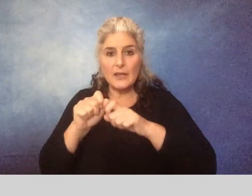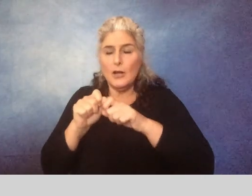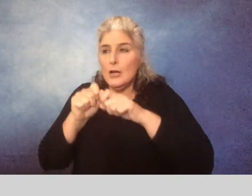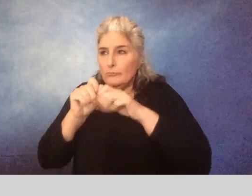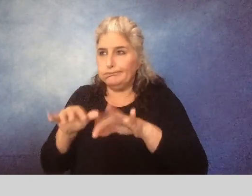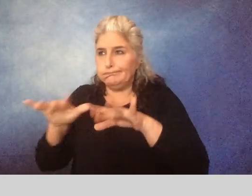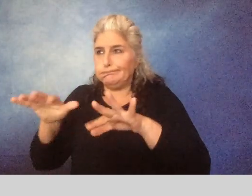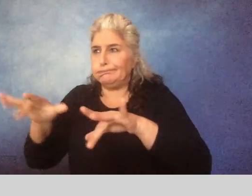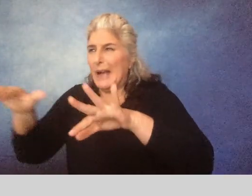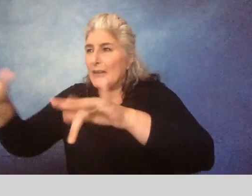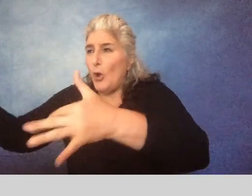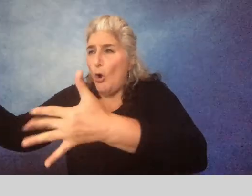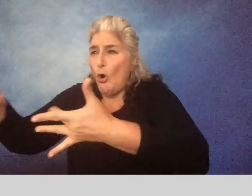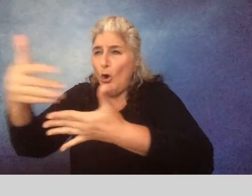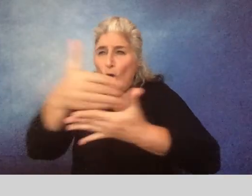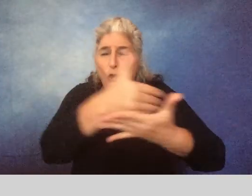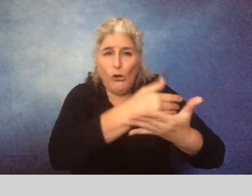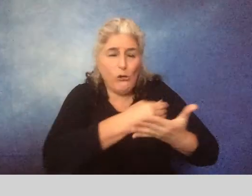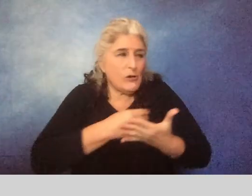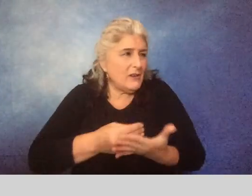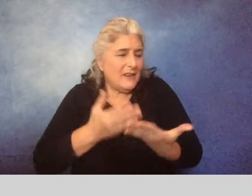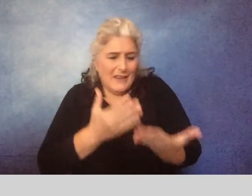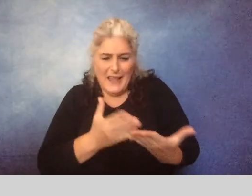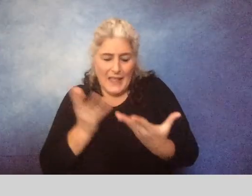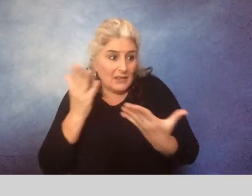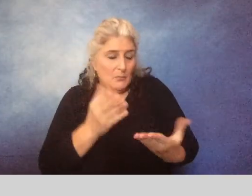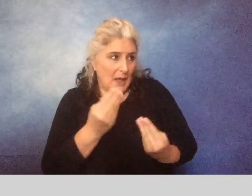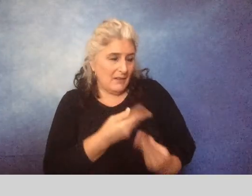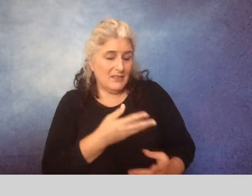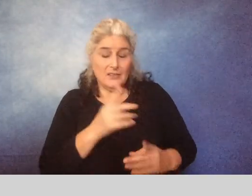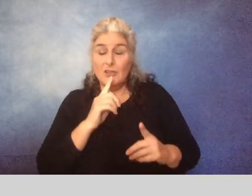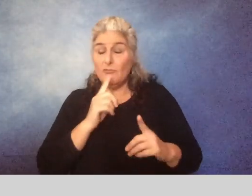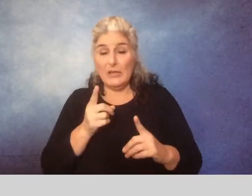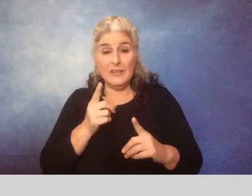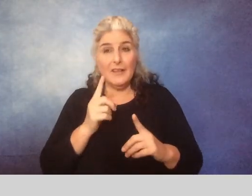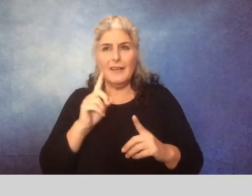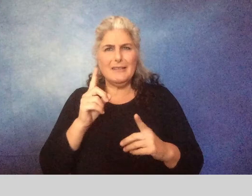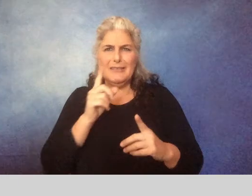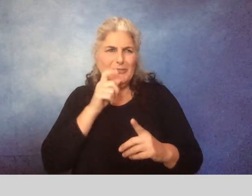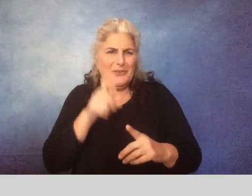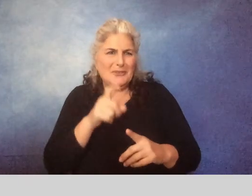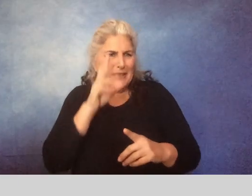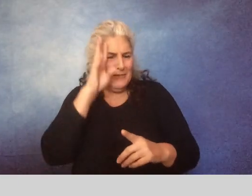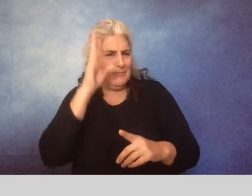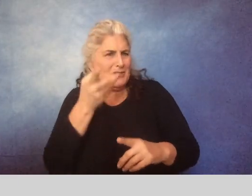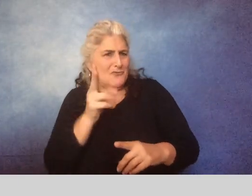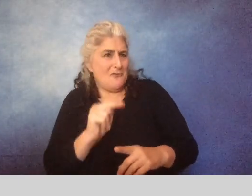There are things like "The Harvester", which is written in Python, by the way that exists just for this.